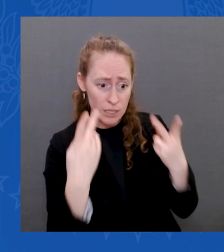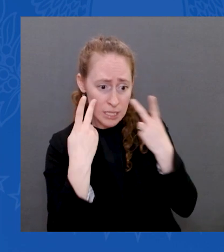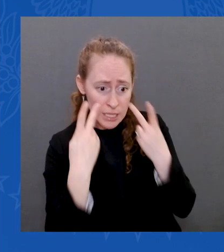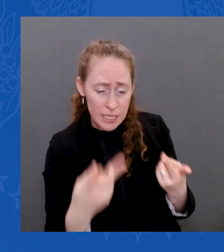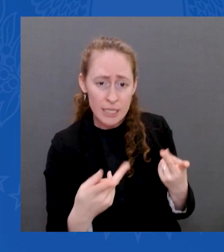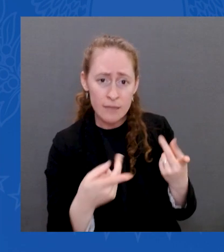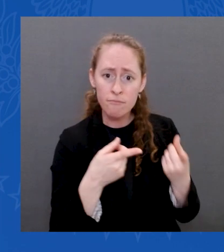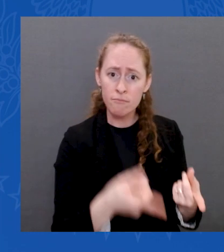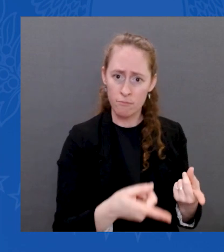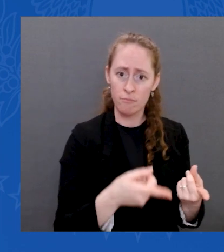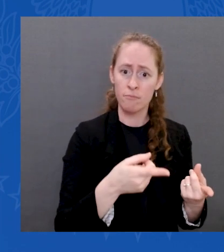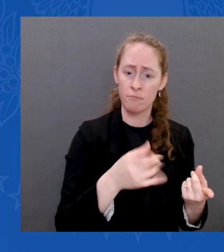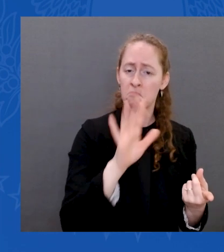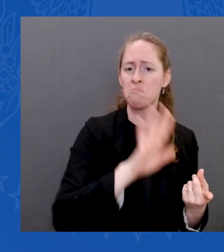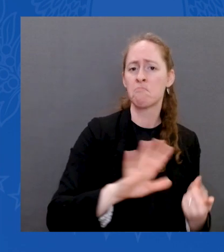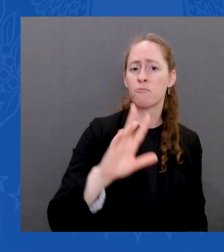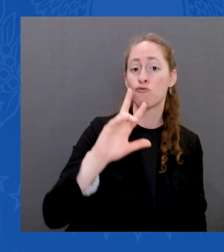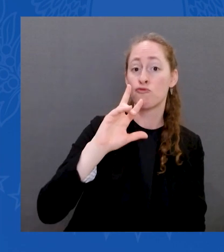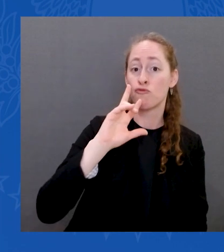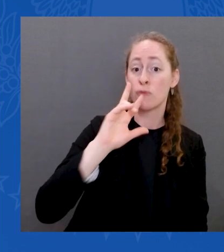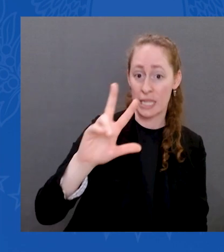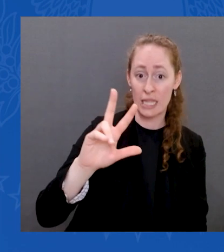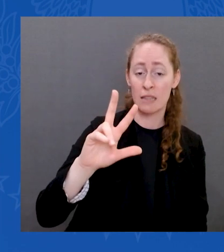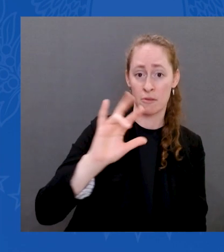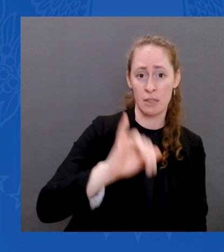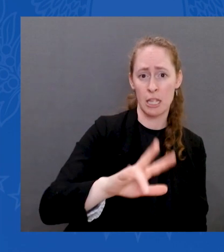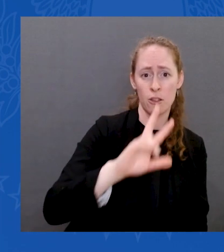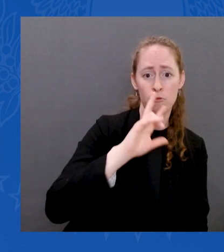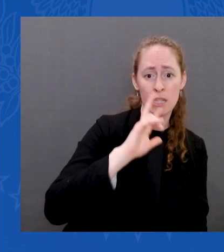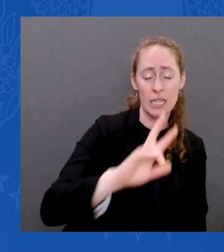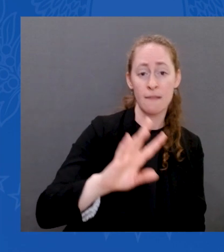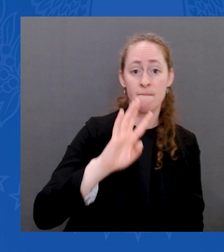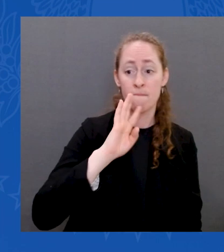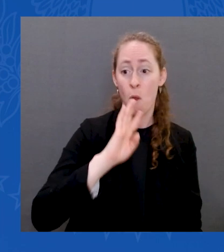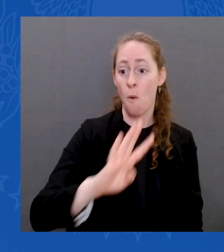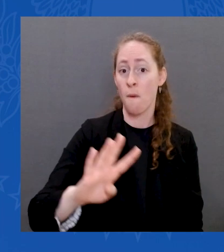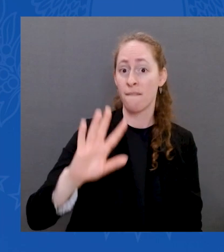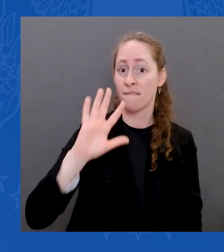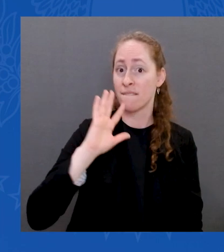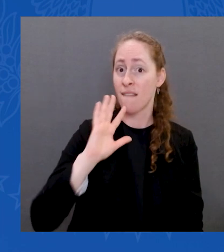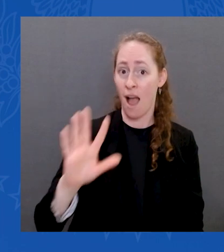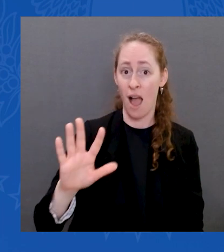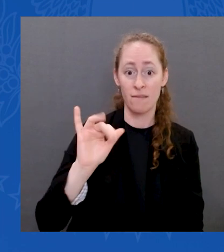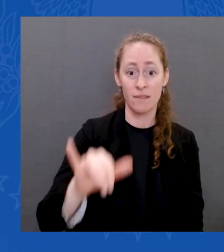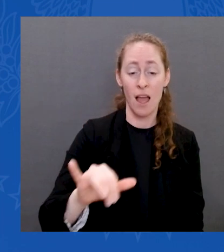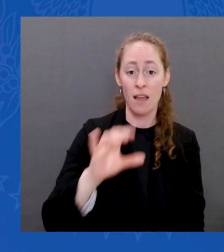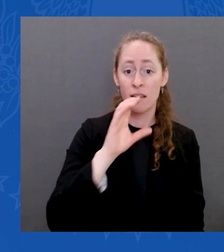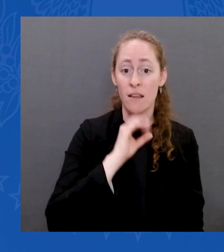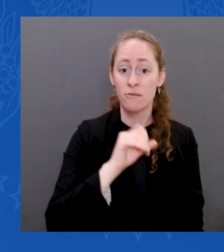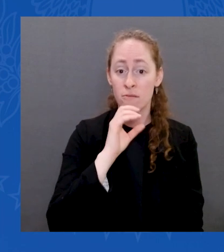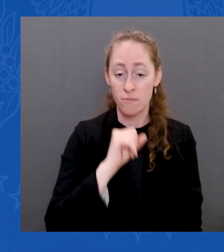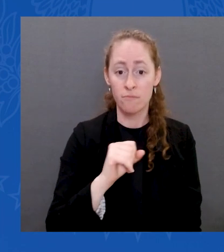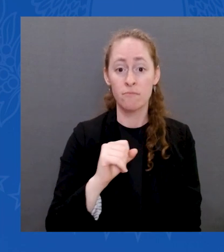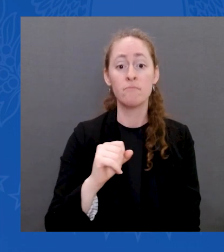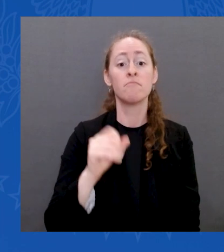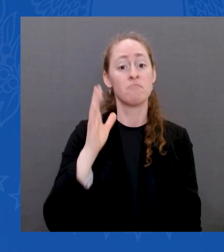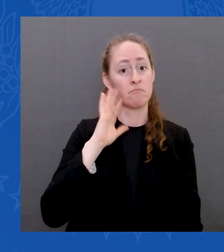and four years old and five years old, you'll increase exponentially -- by 57 percent -- the likelihood that they will make it